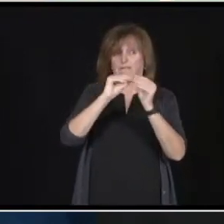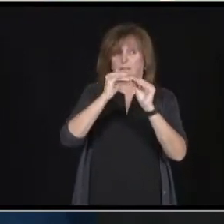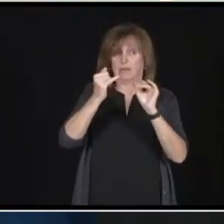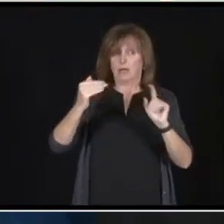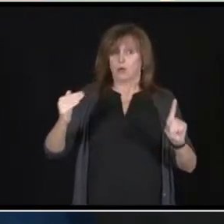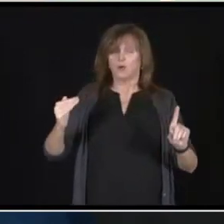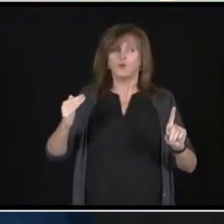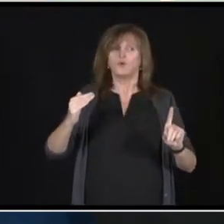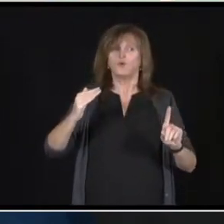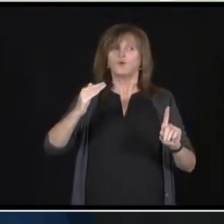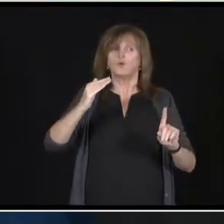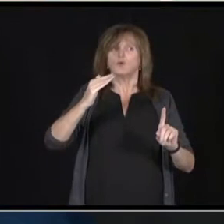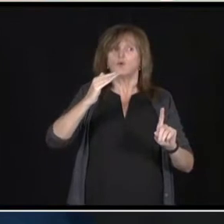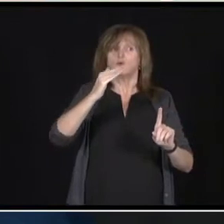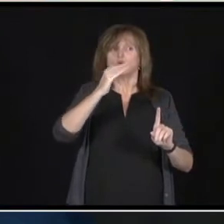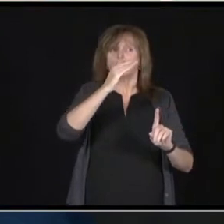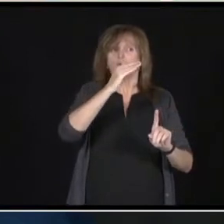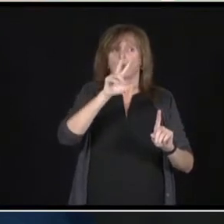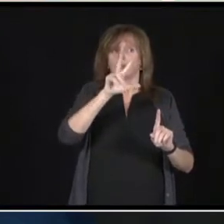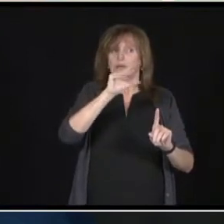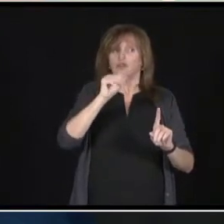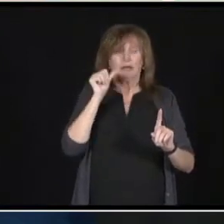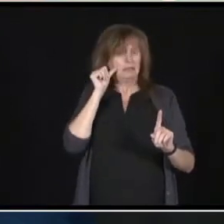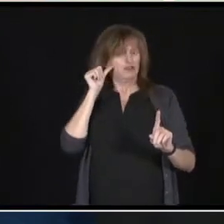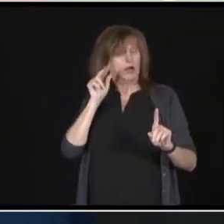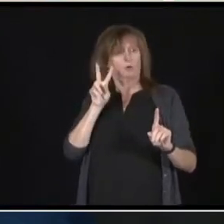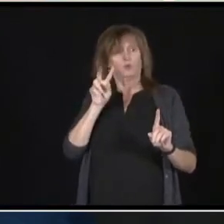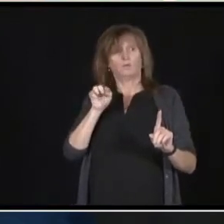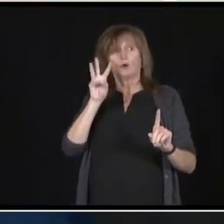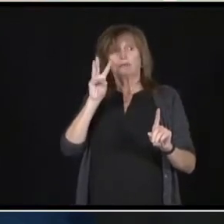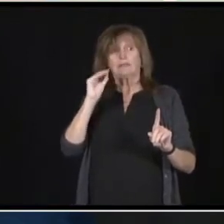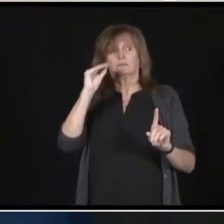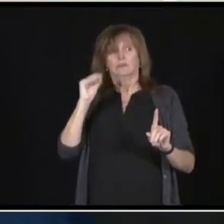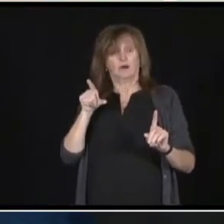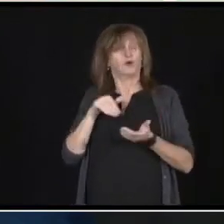probably end up going to Dr Yaffe. I noticed today that percent positivity rate